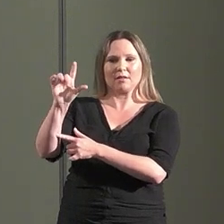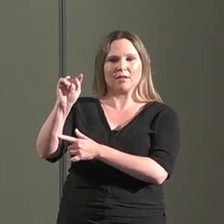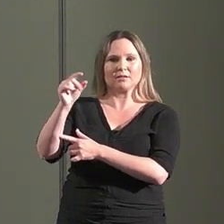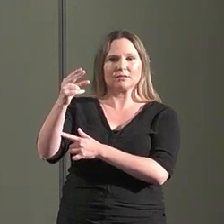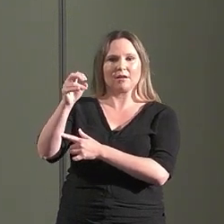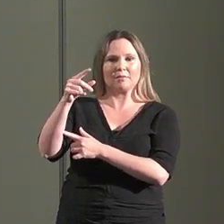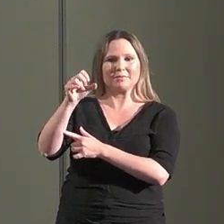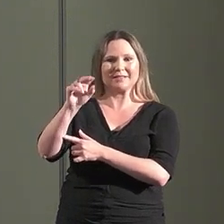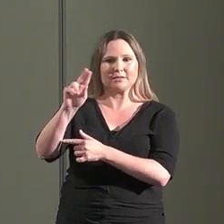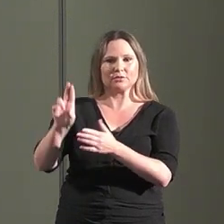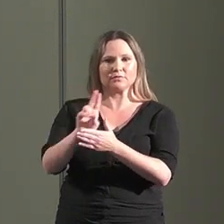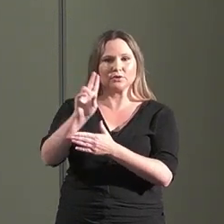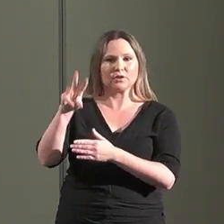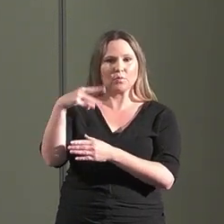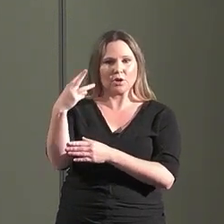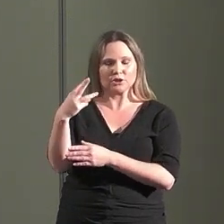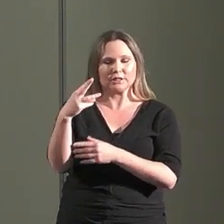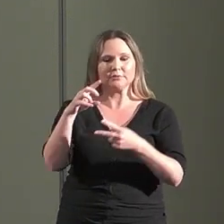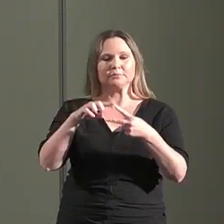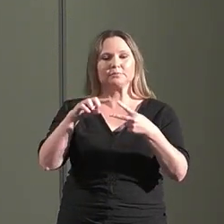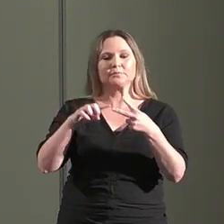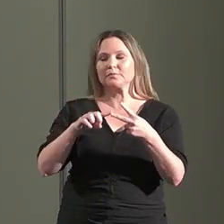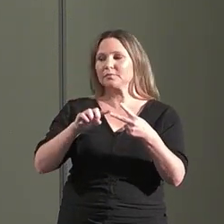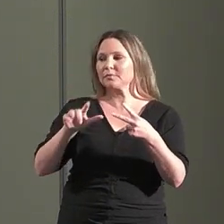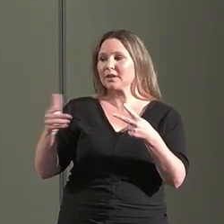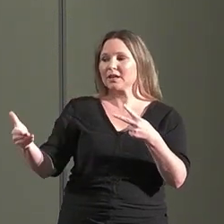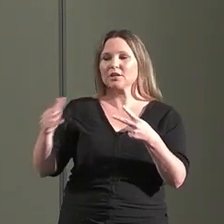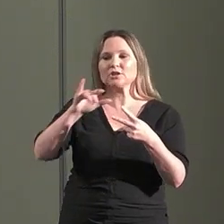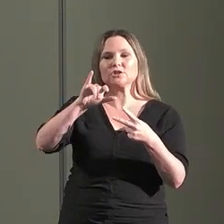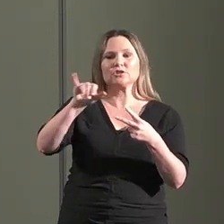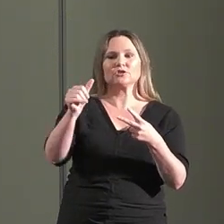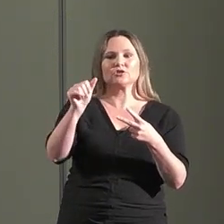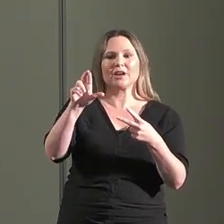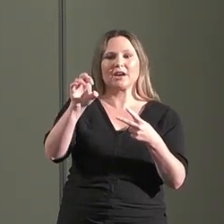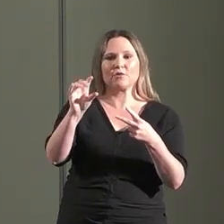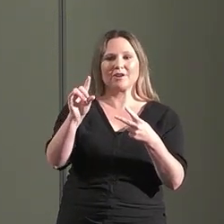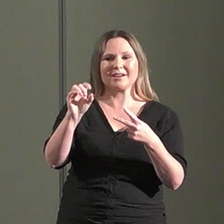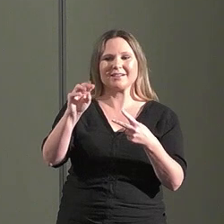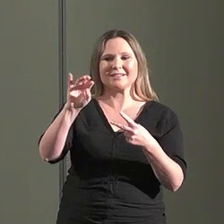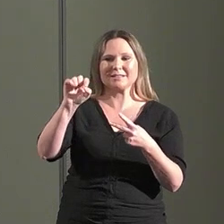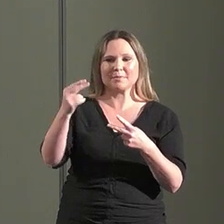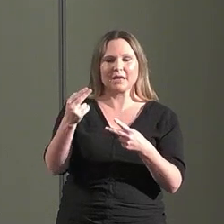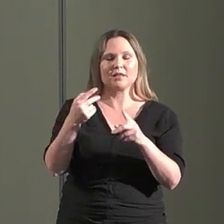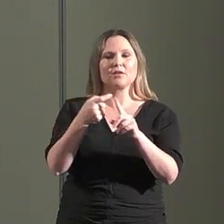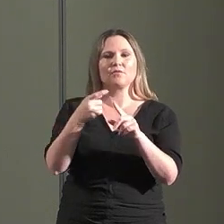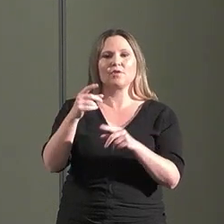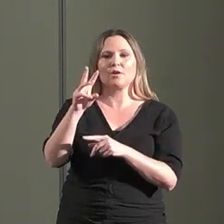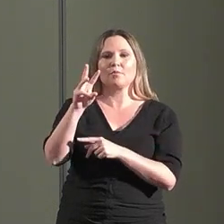And Jared Smith, from WebAIM Utah State University as well.